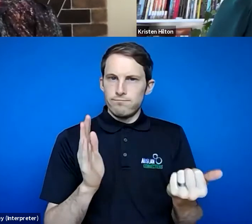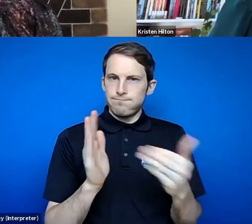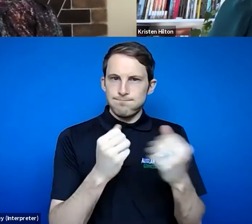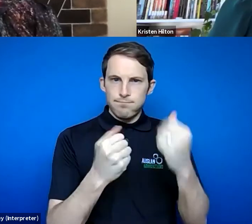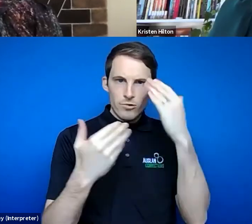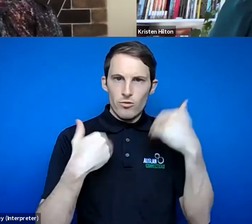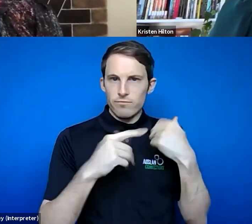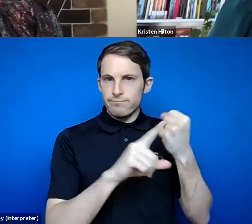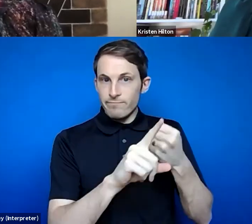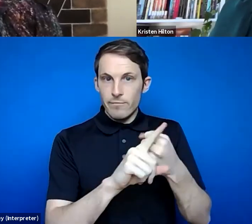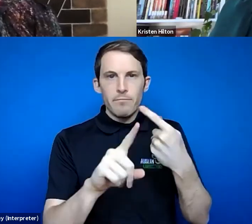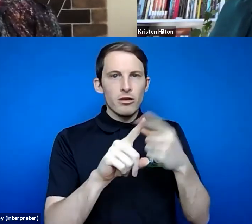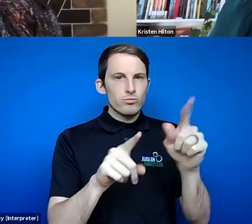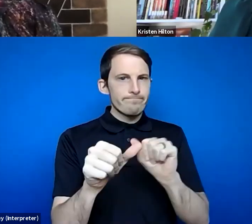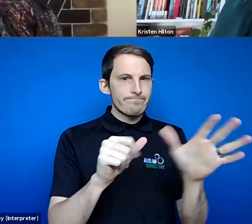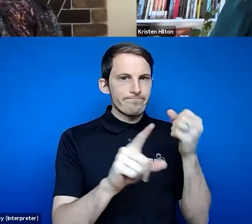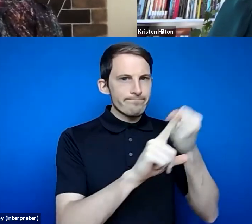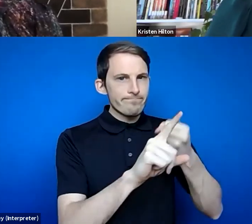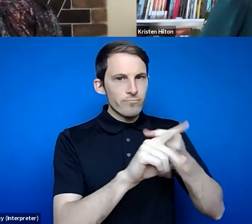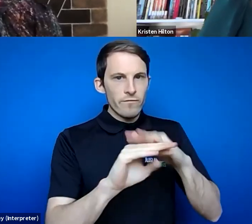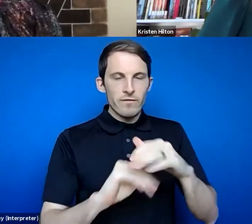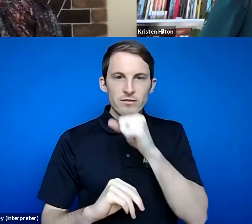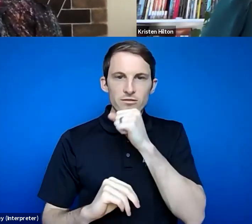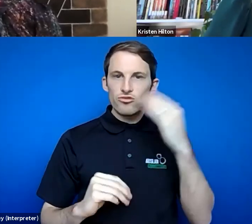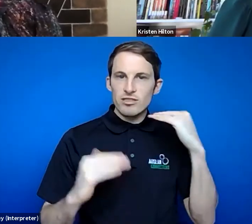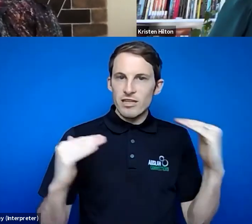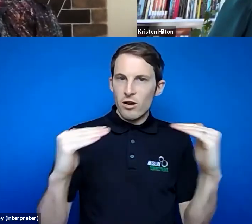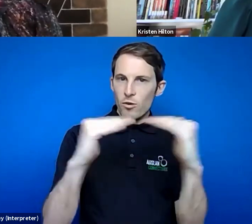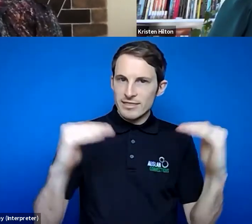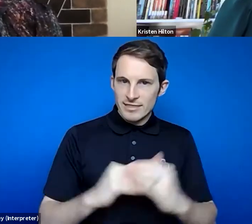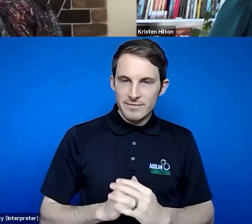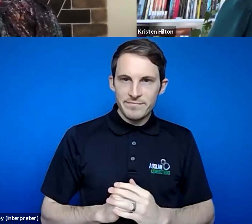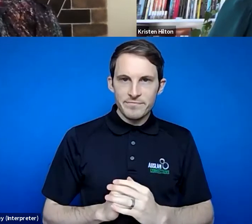an incredible advocate for gender equality. There are a few lines from your recent book